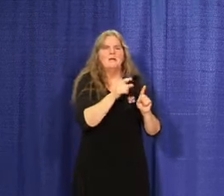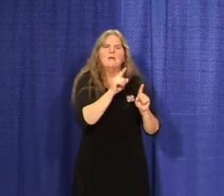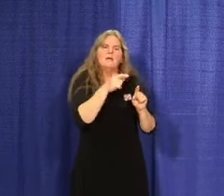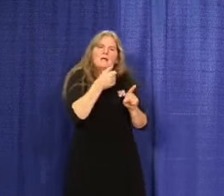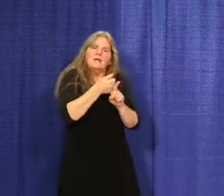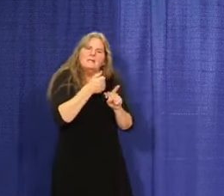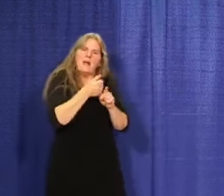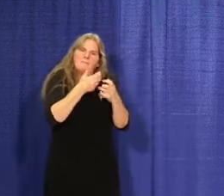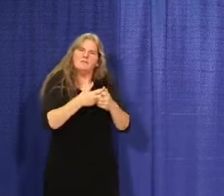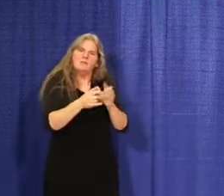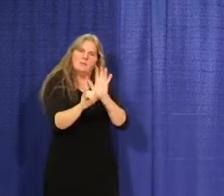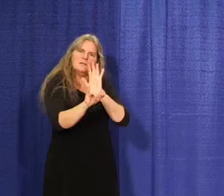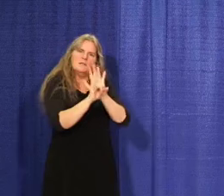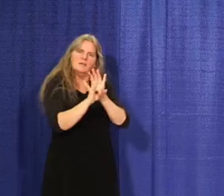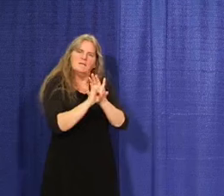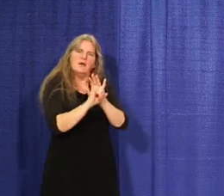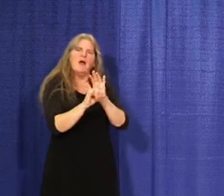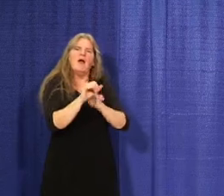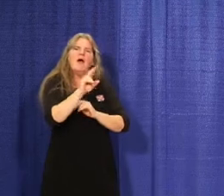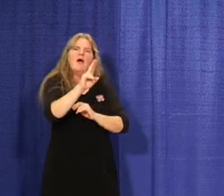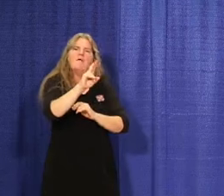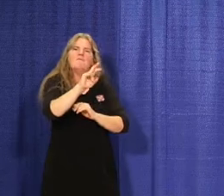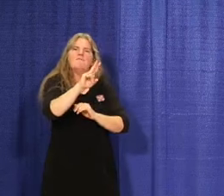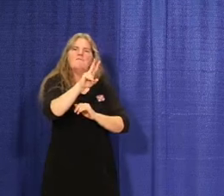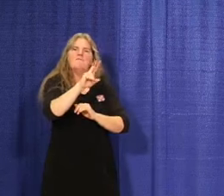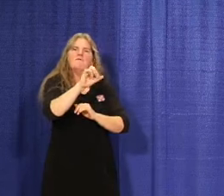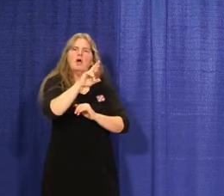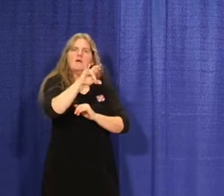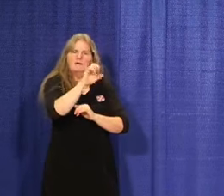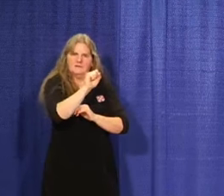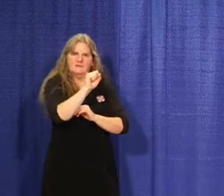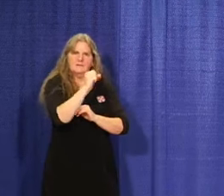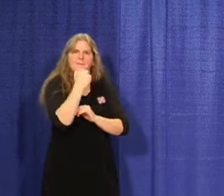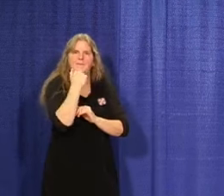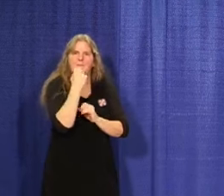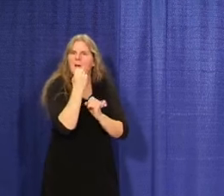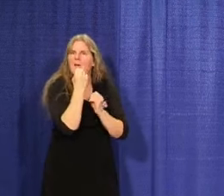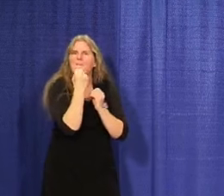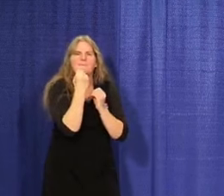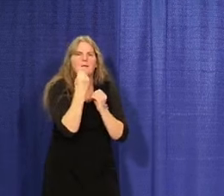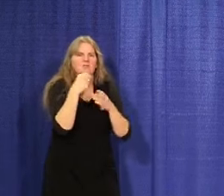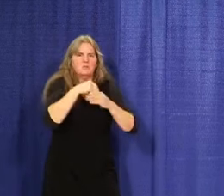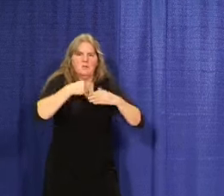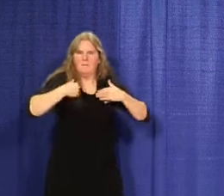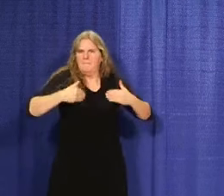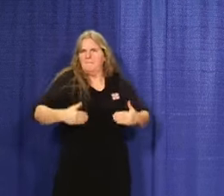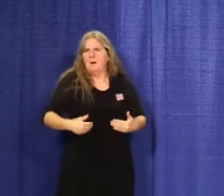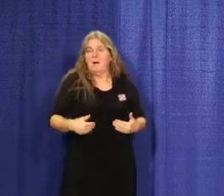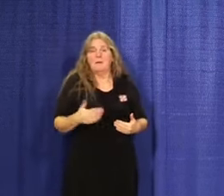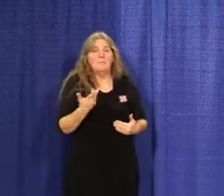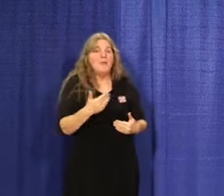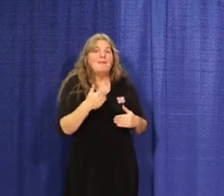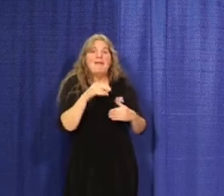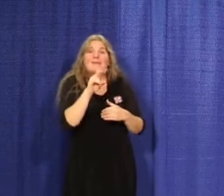low levels, solo let that -- that the presence of viral material could either be due to a false positive or to a